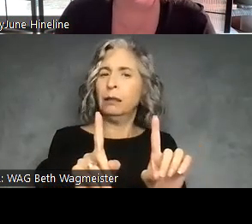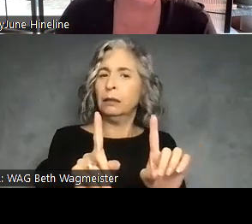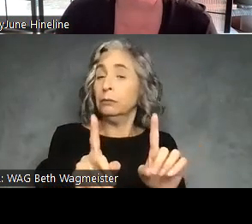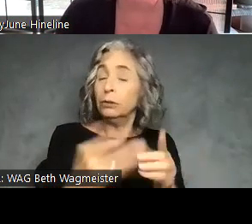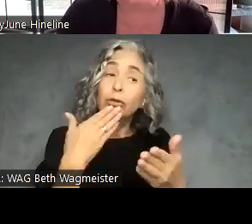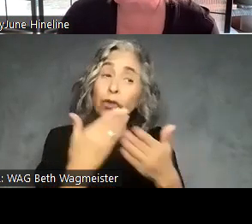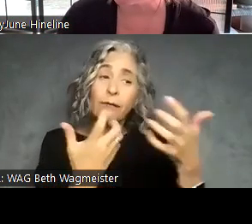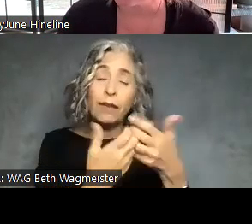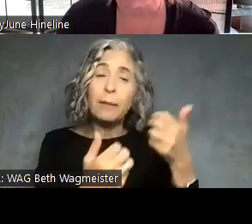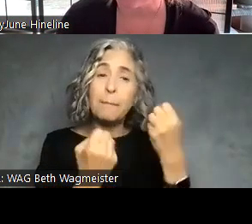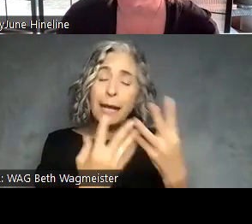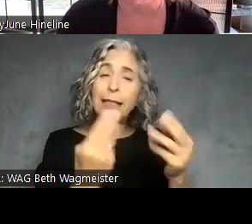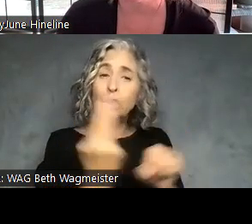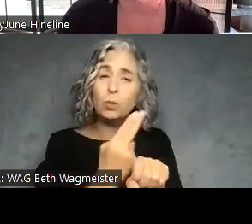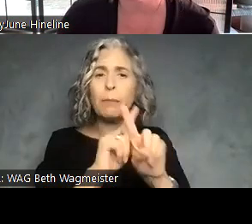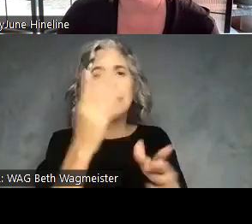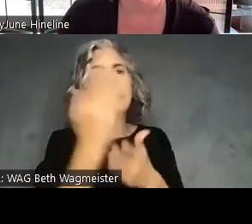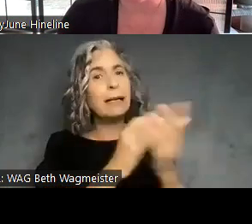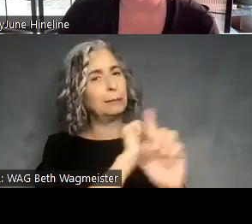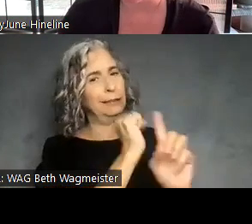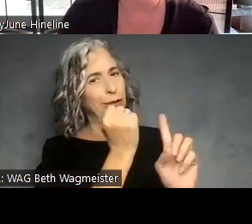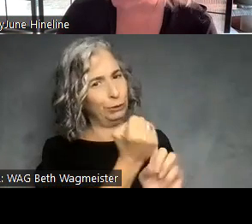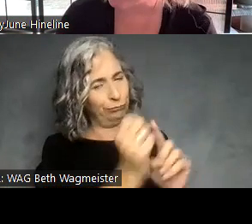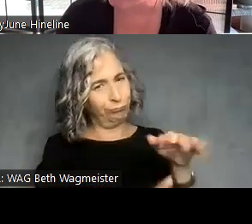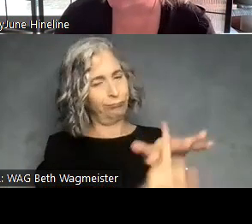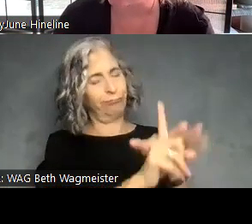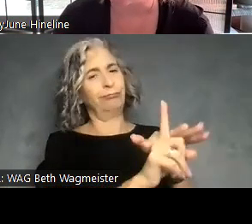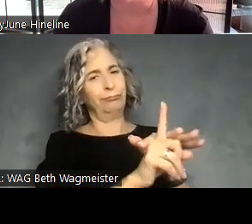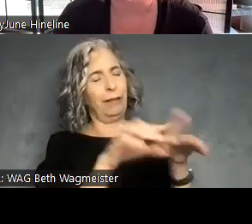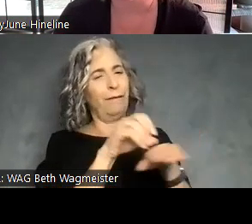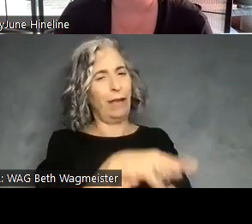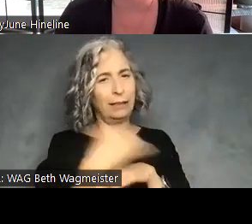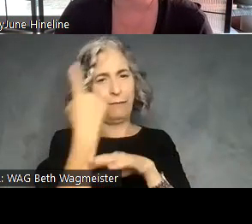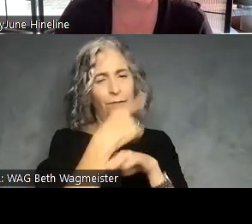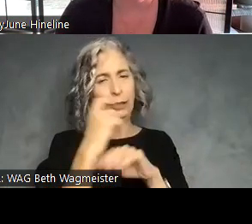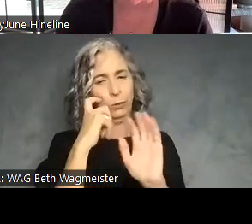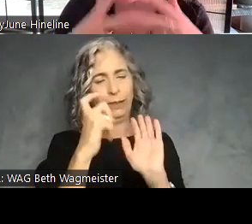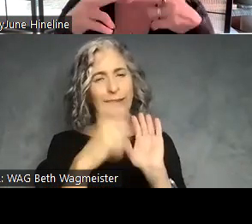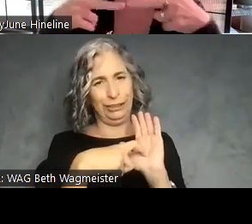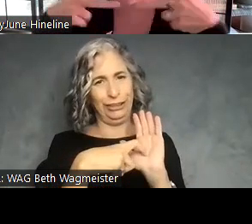could be a lot of background noise. You know, you could be at a concert or maybe you are at a